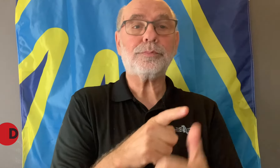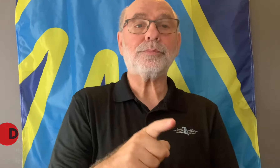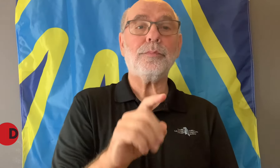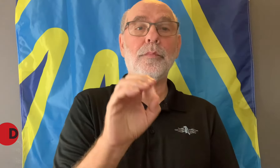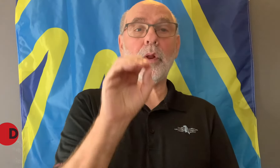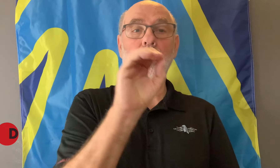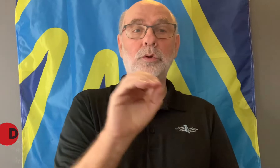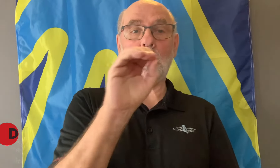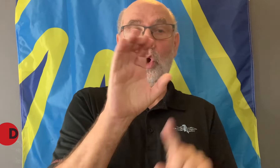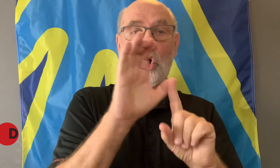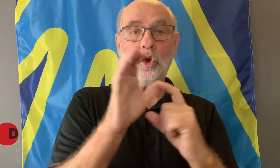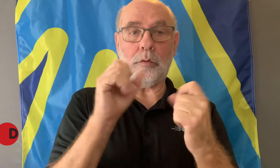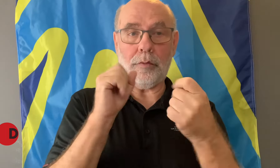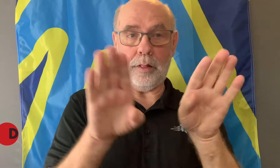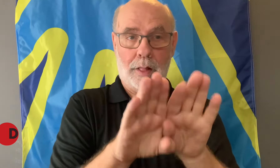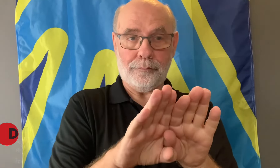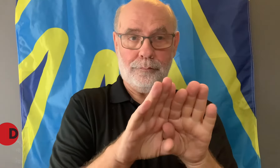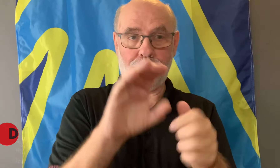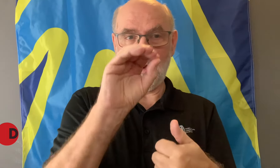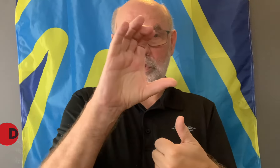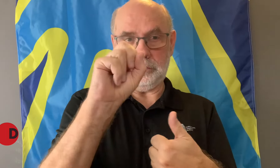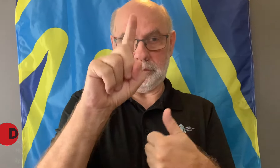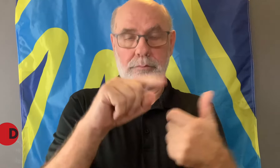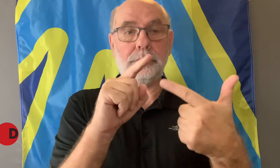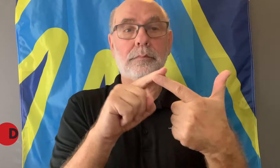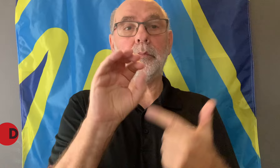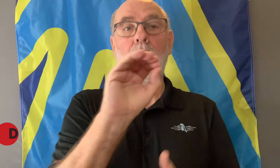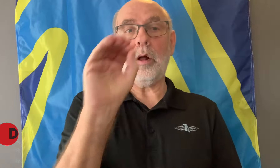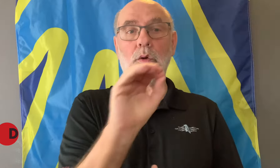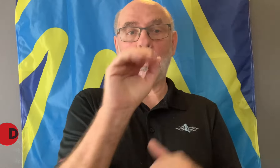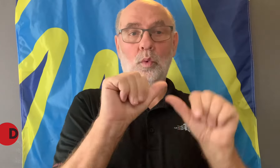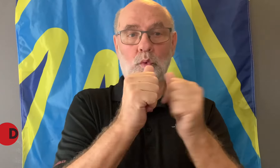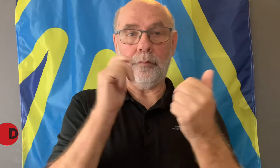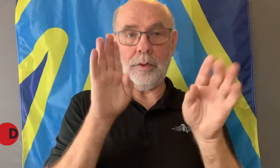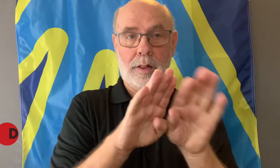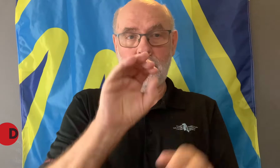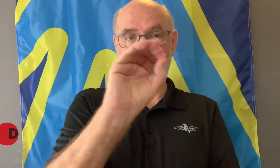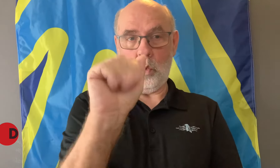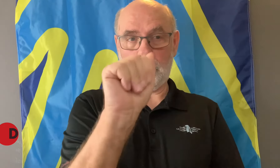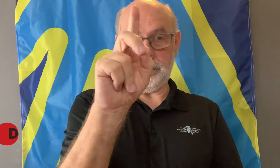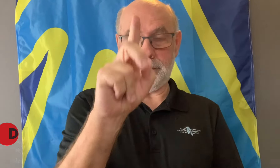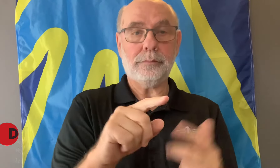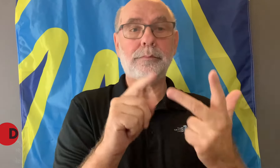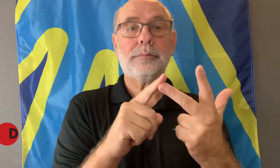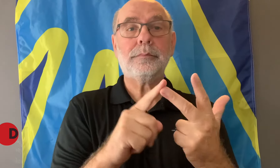Ontario Cultural Society of the Deaf (OCSD), Ontario Association of the Deaf (OAD),